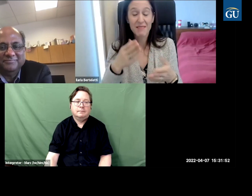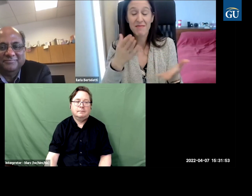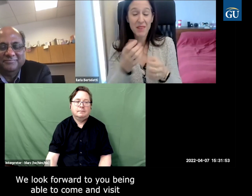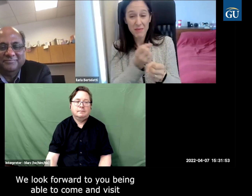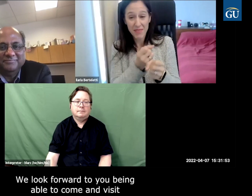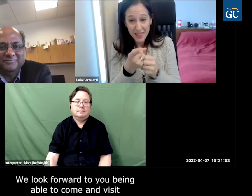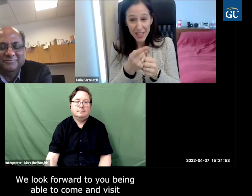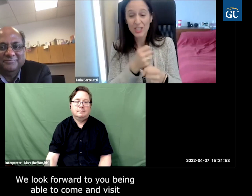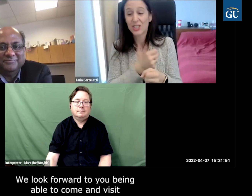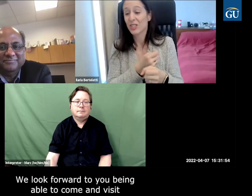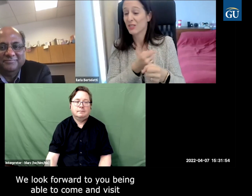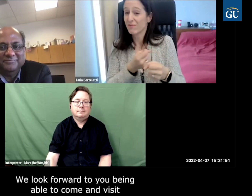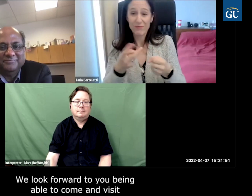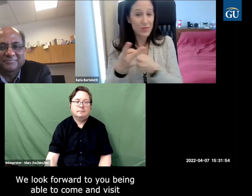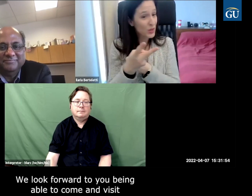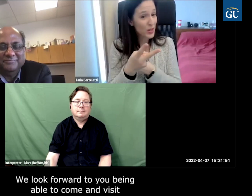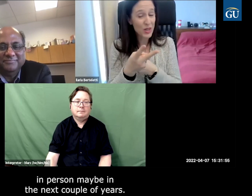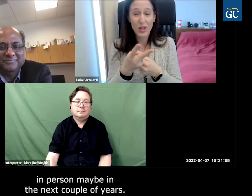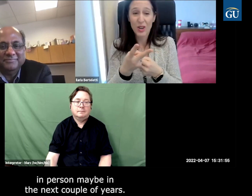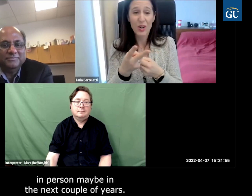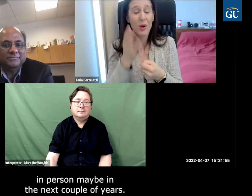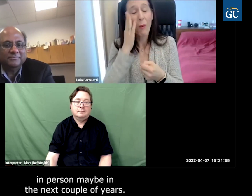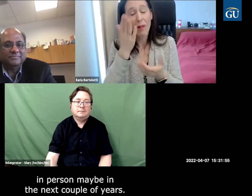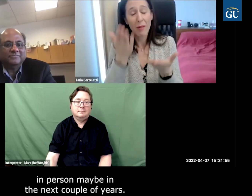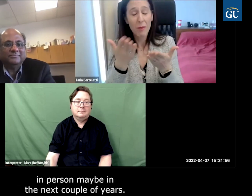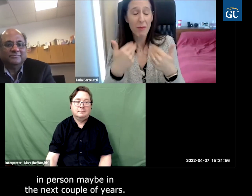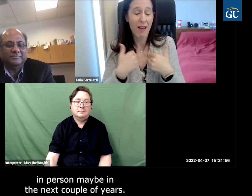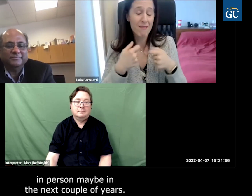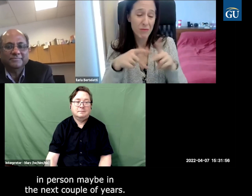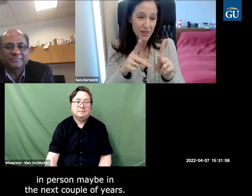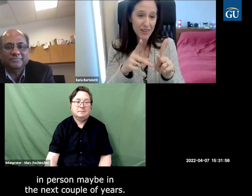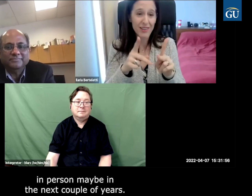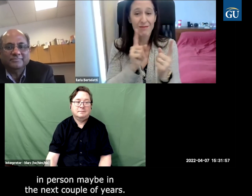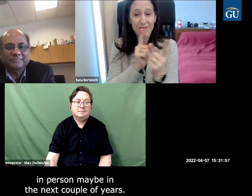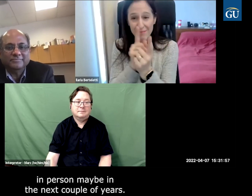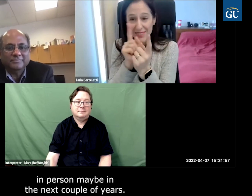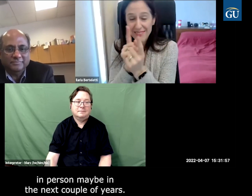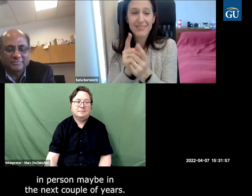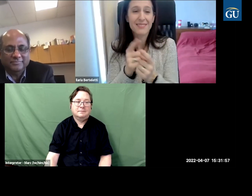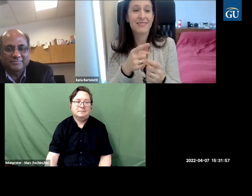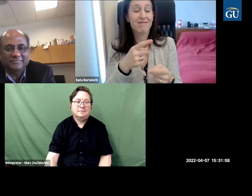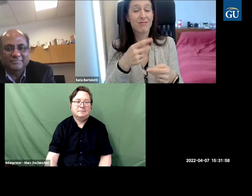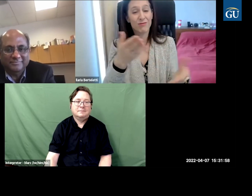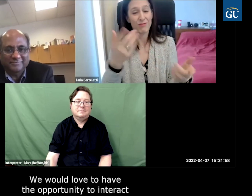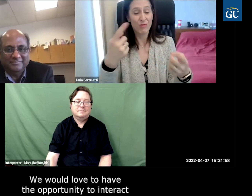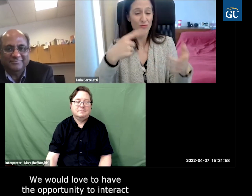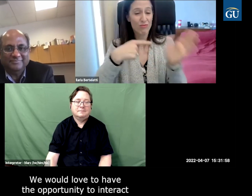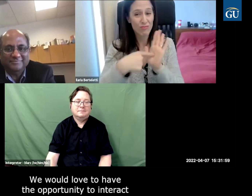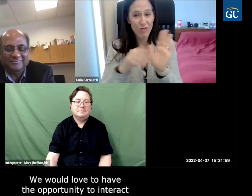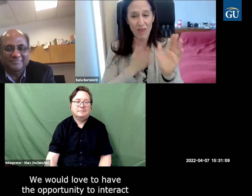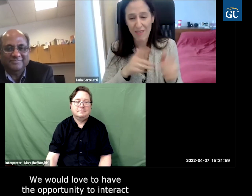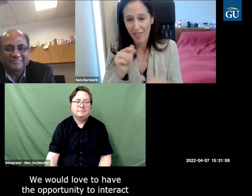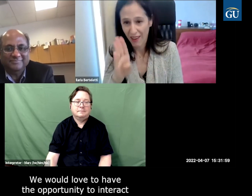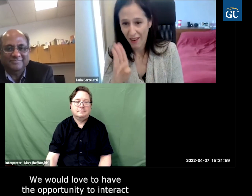we look forward to you being able to come and visit in person maybe in the next couple of years